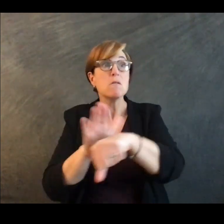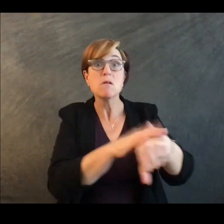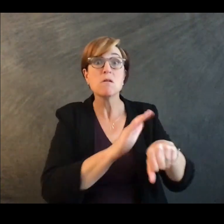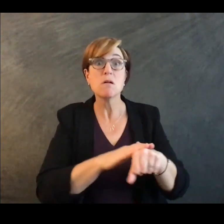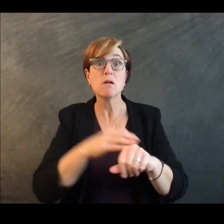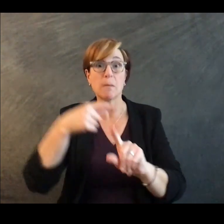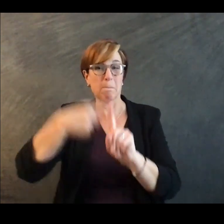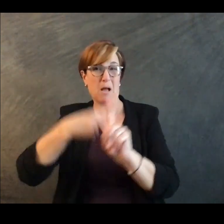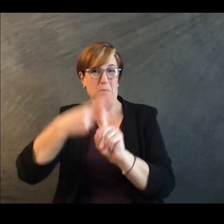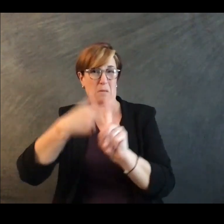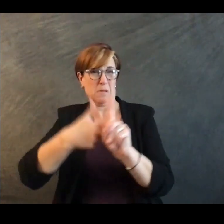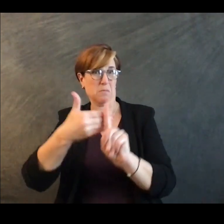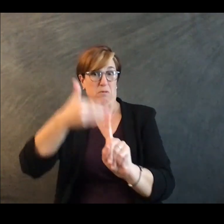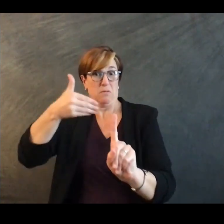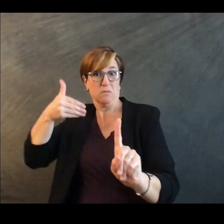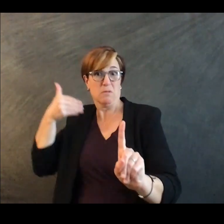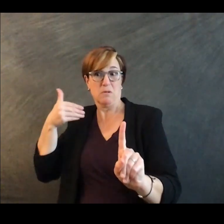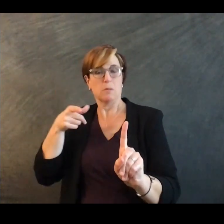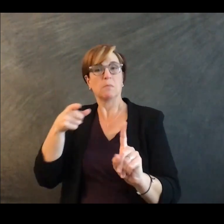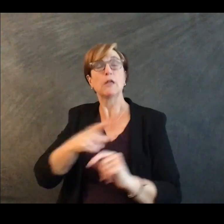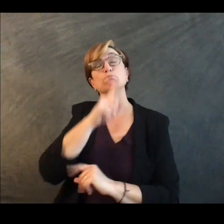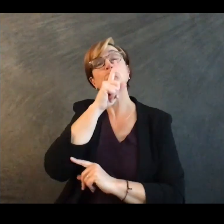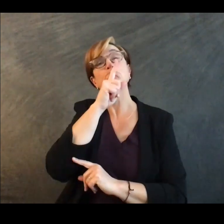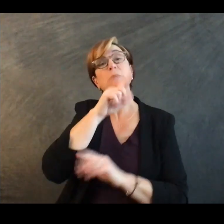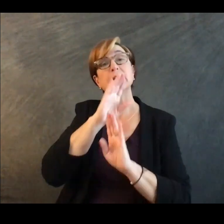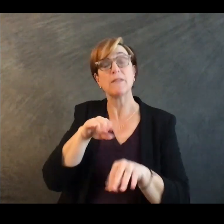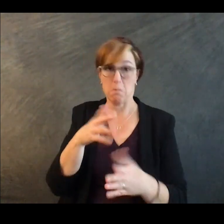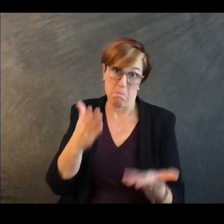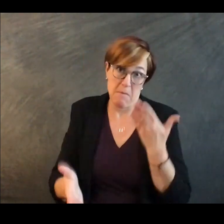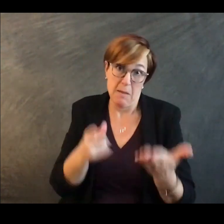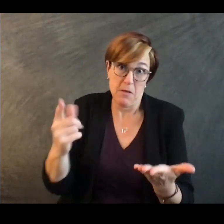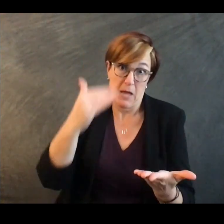they should have known and they probably did know so we'll be looking into that